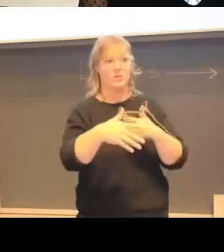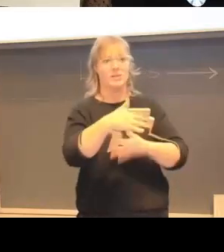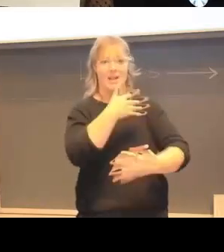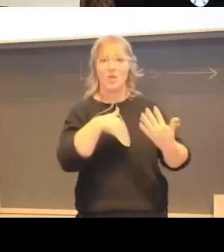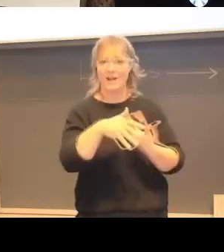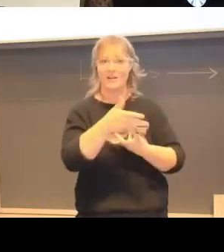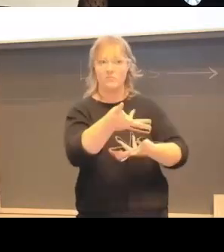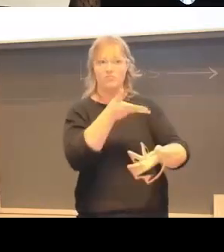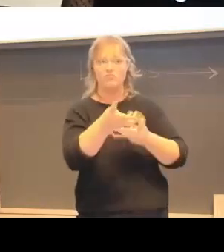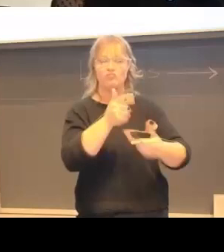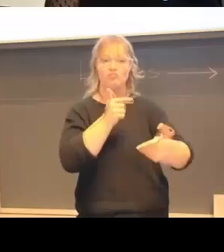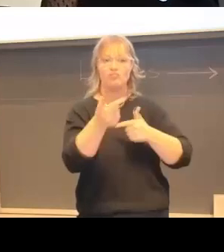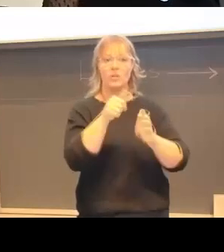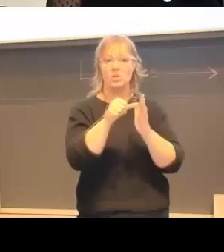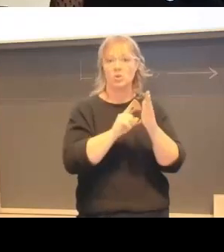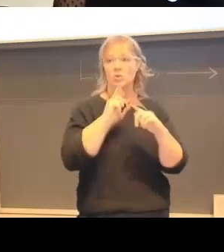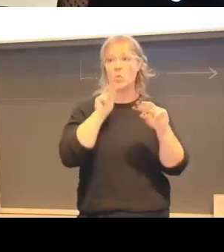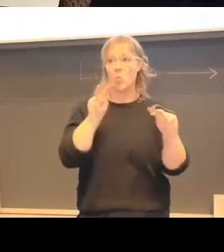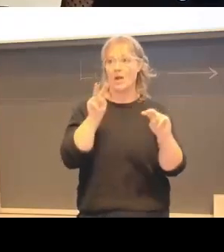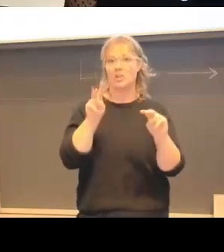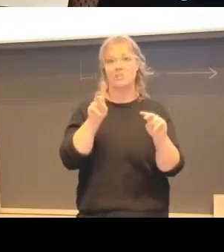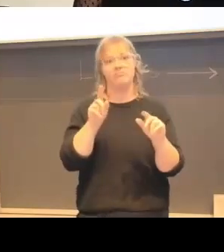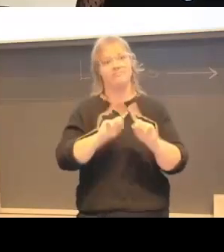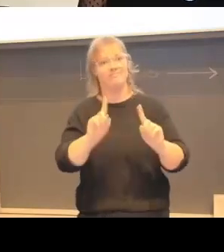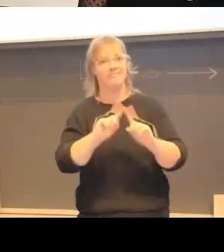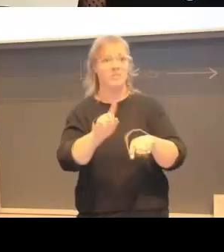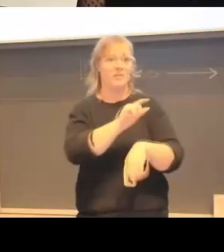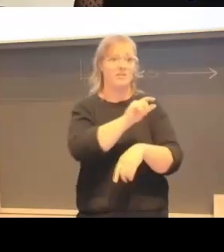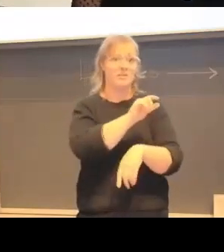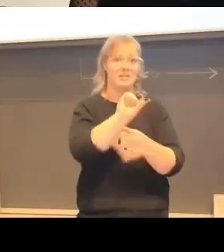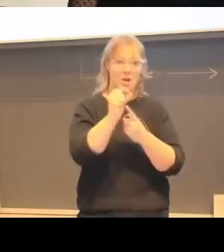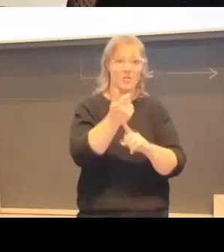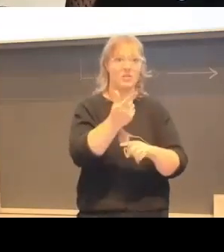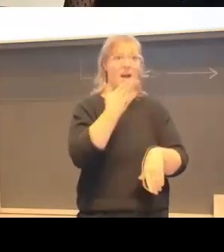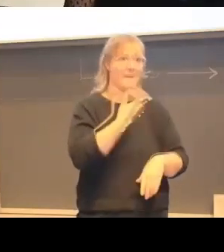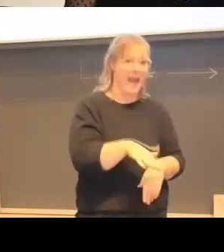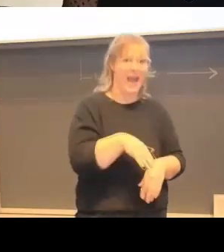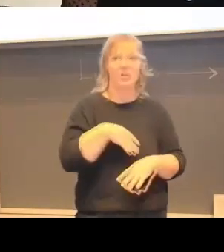surgeons watching a range of clinical scenarios from bad to Ideal and coding them talking about